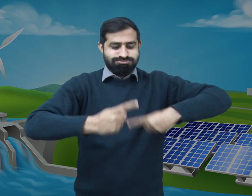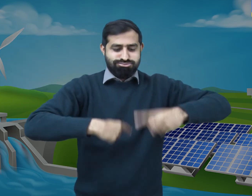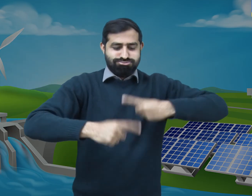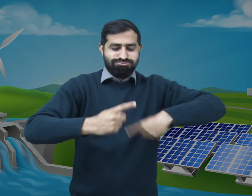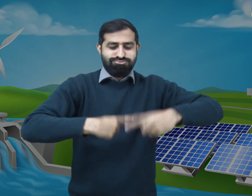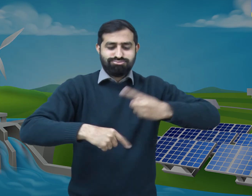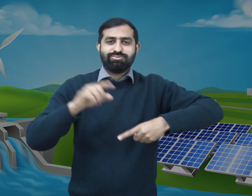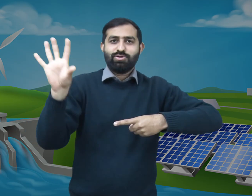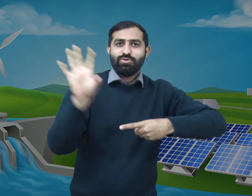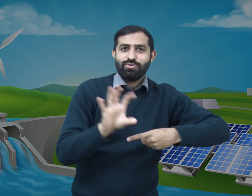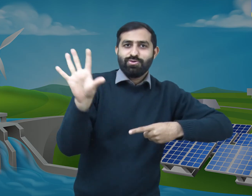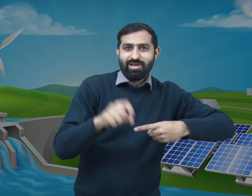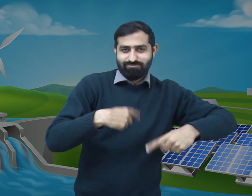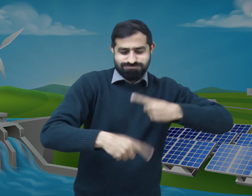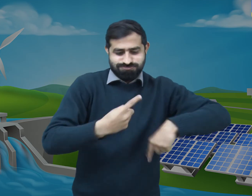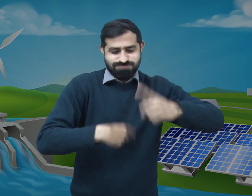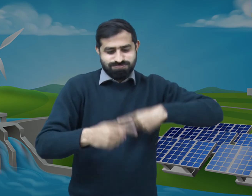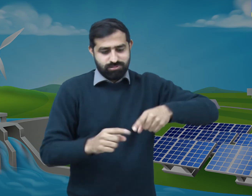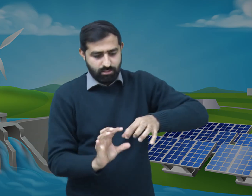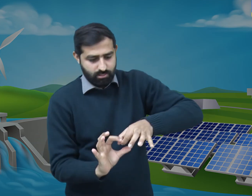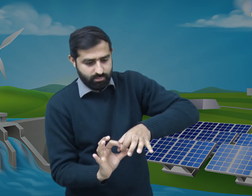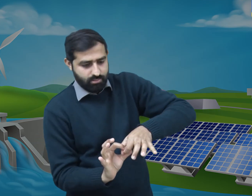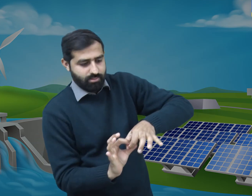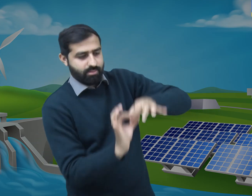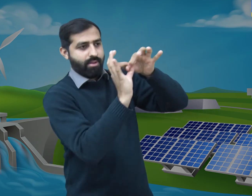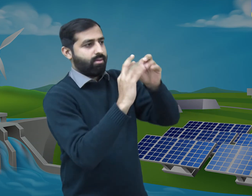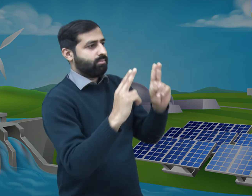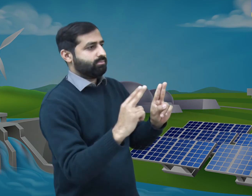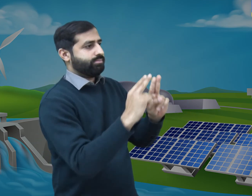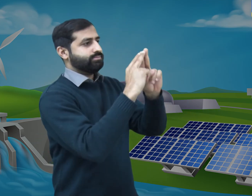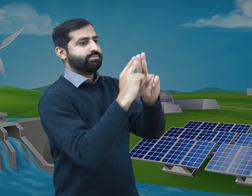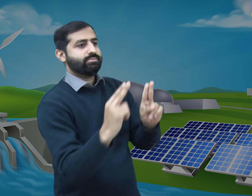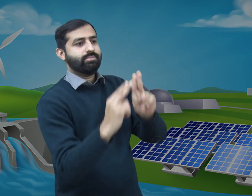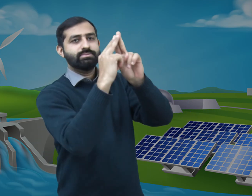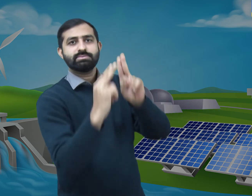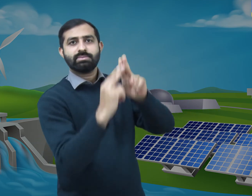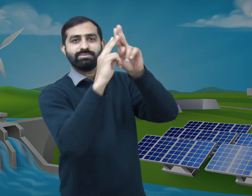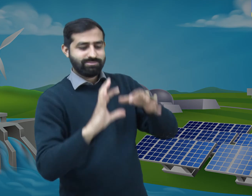The force of the moving water spins a turbine and drives a generator.